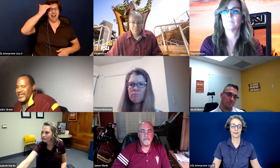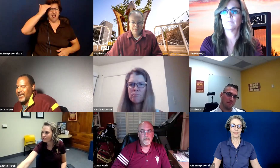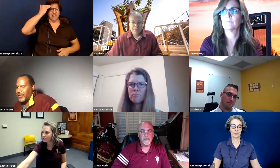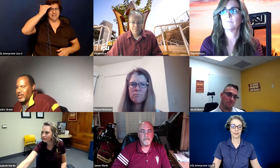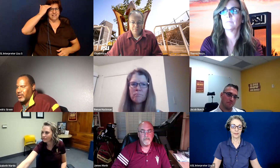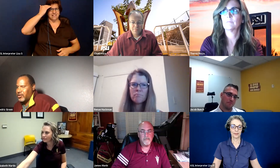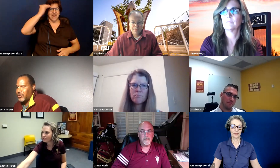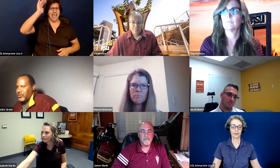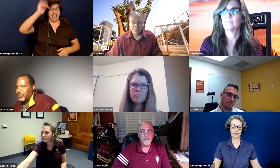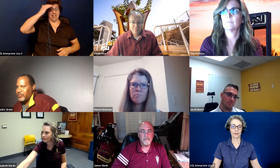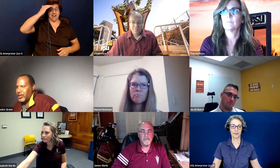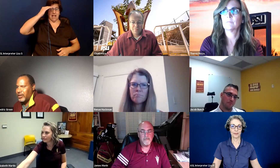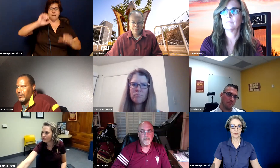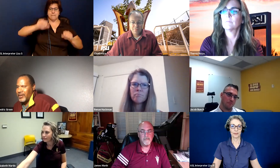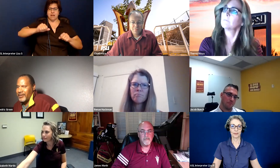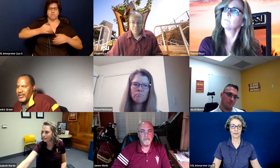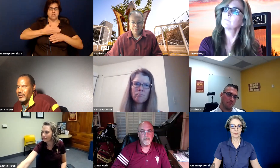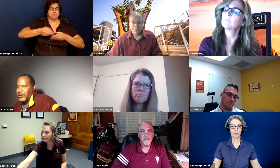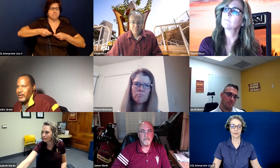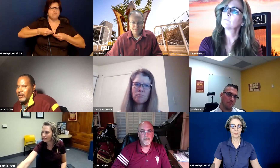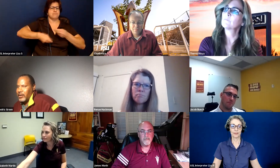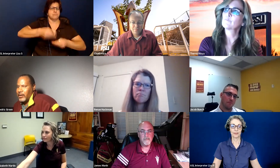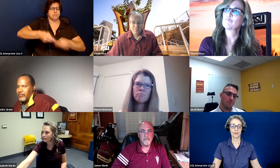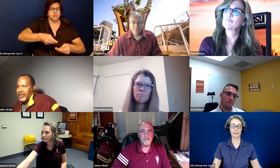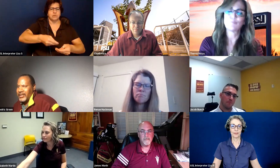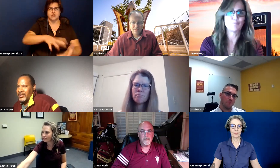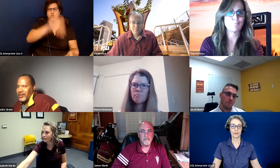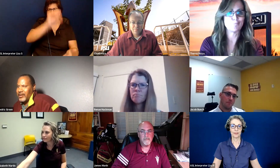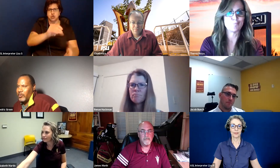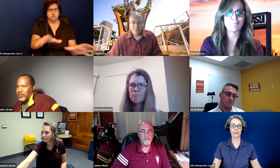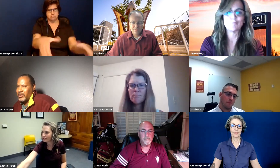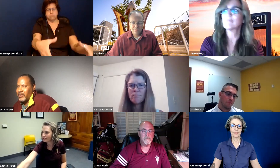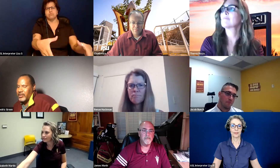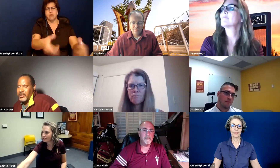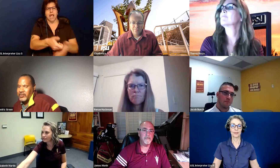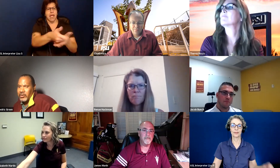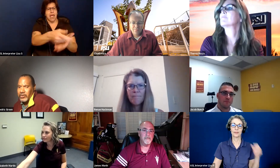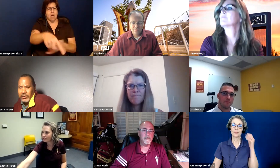that knowledge onto our student population to help them with their educational goals.